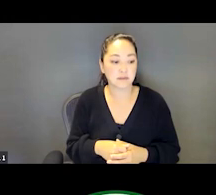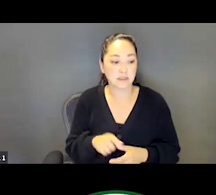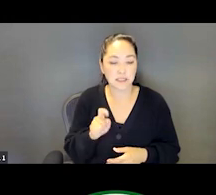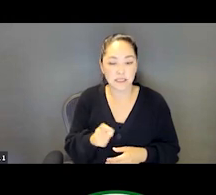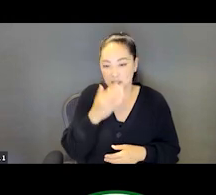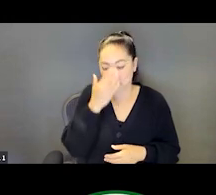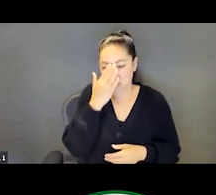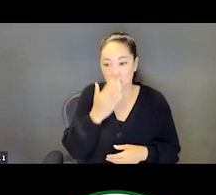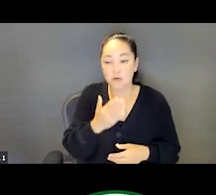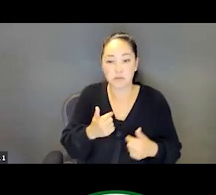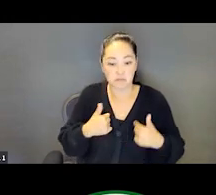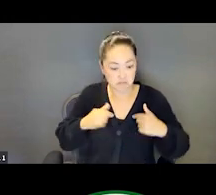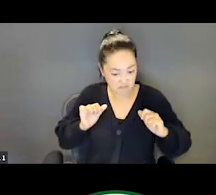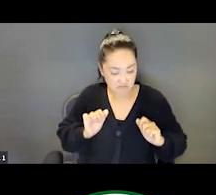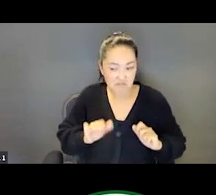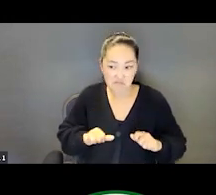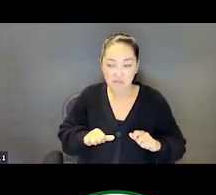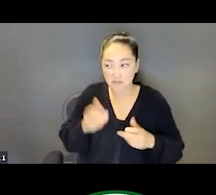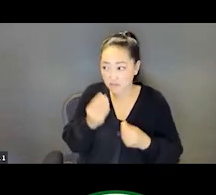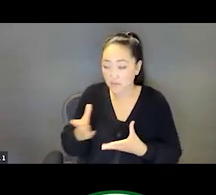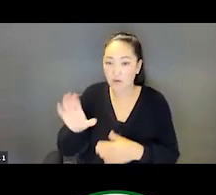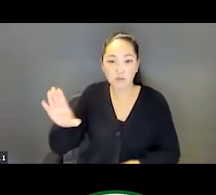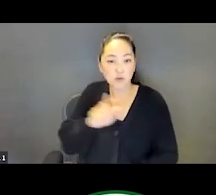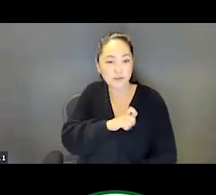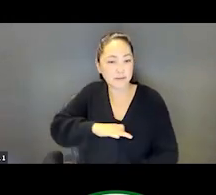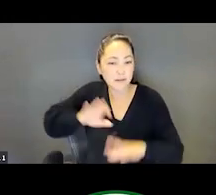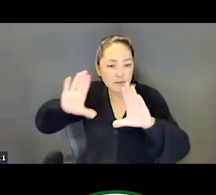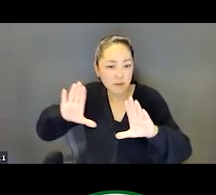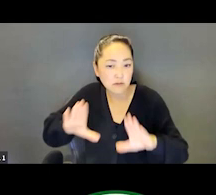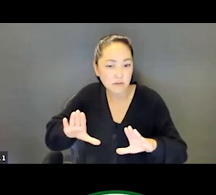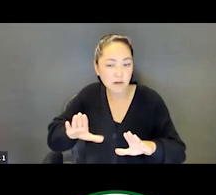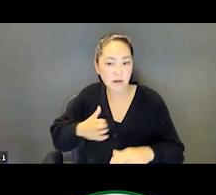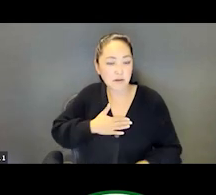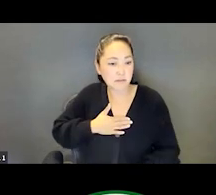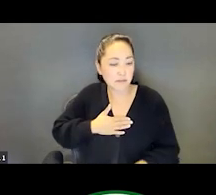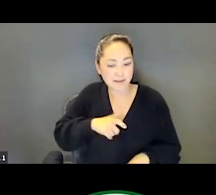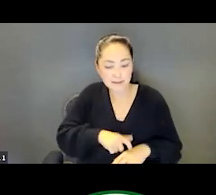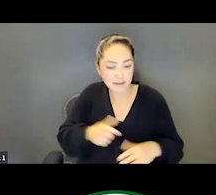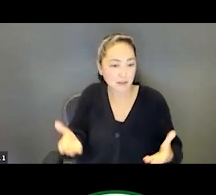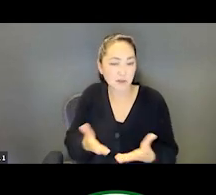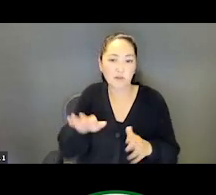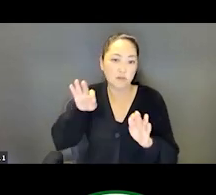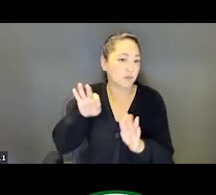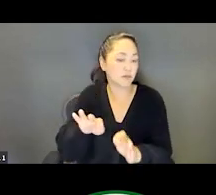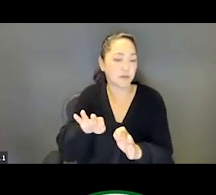Or you said this place was accessible. But on the day that I went, there was some construction